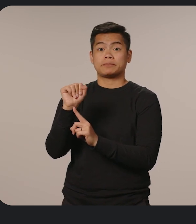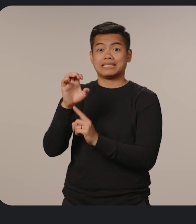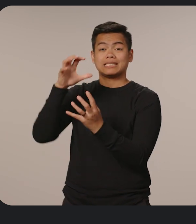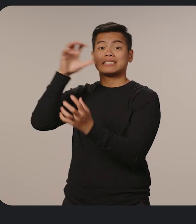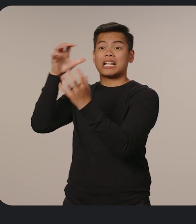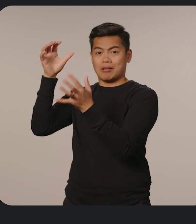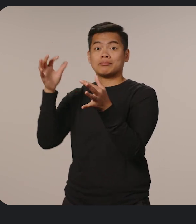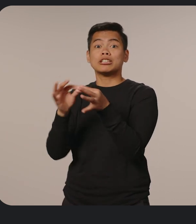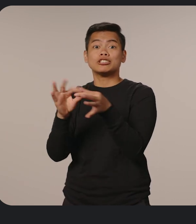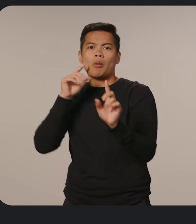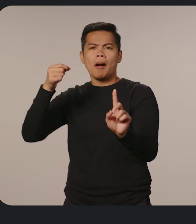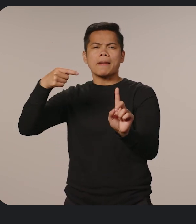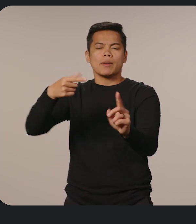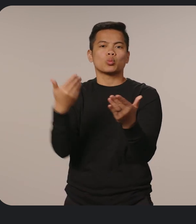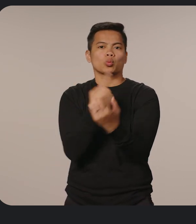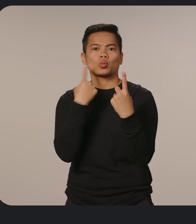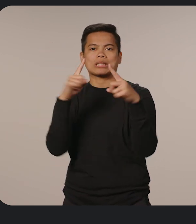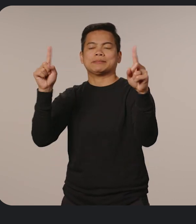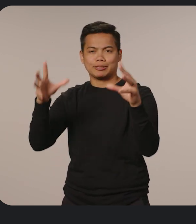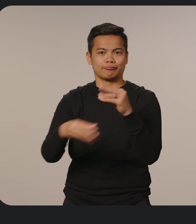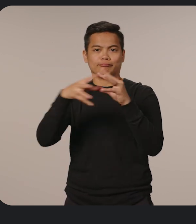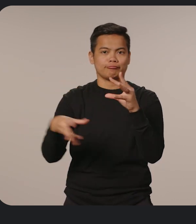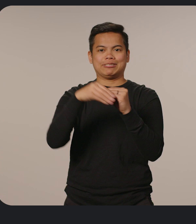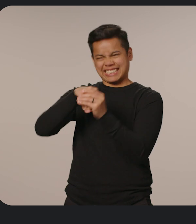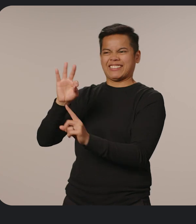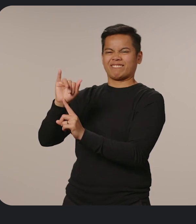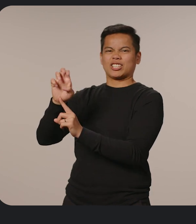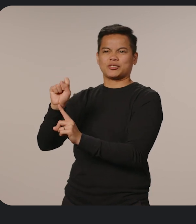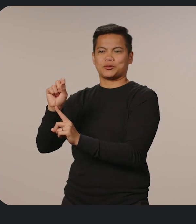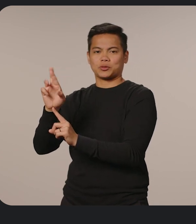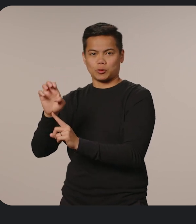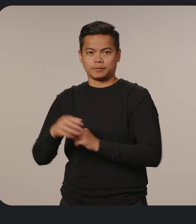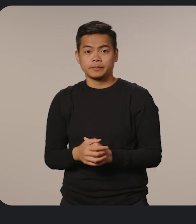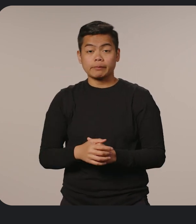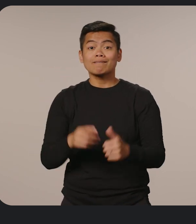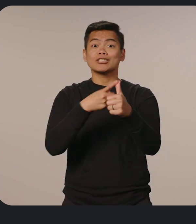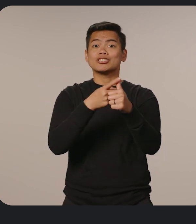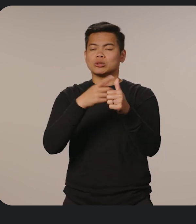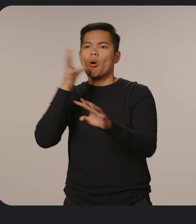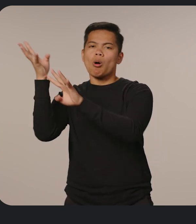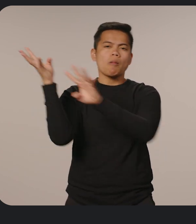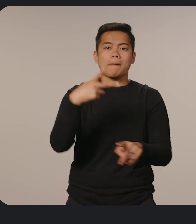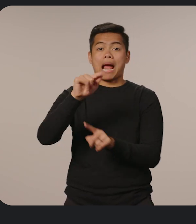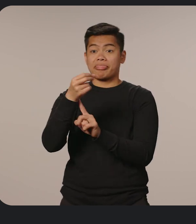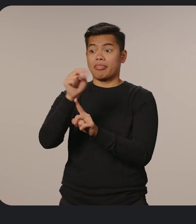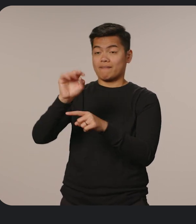added to a collection in fiestore first we need to import a python